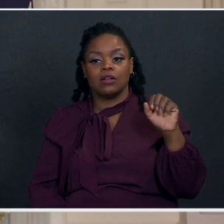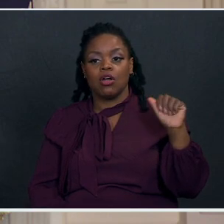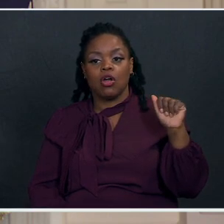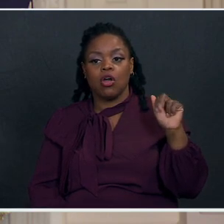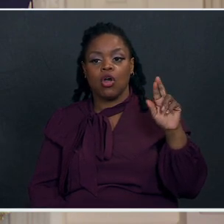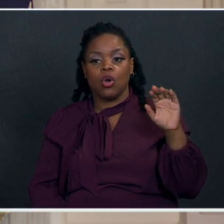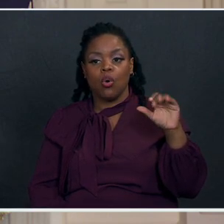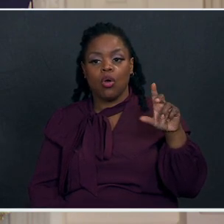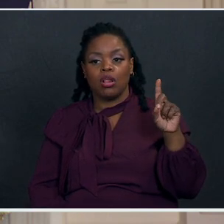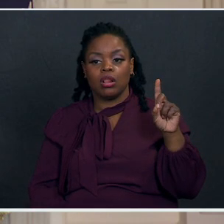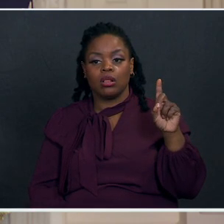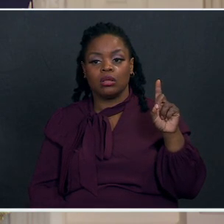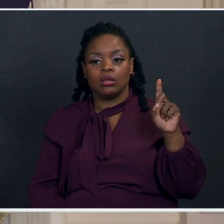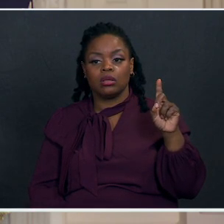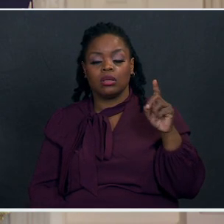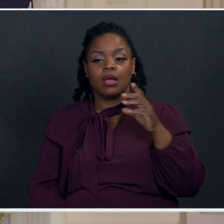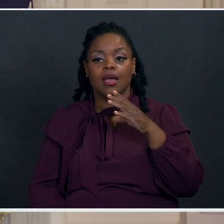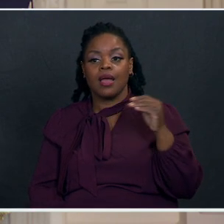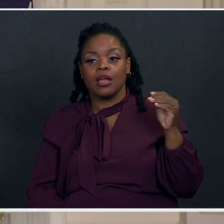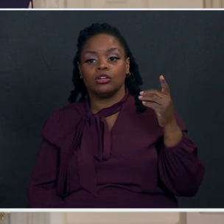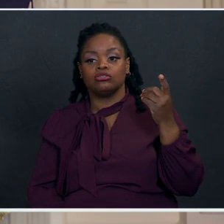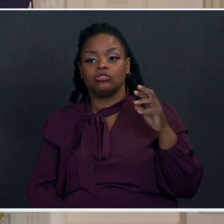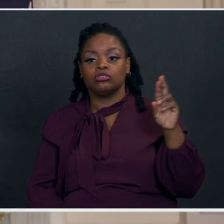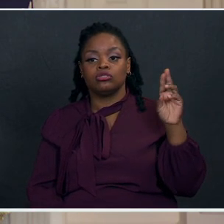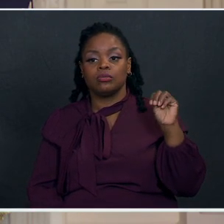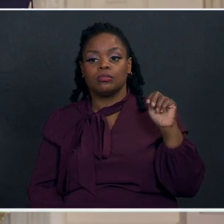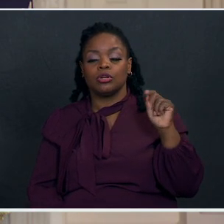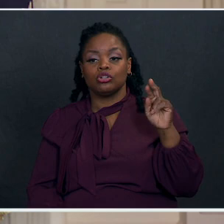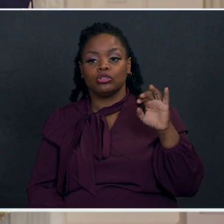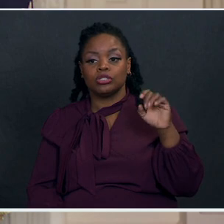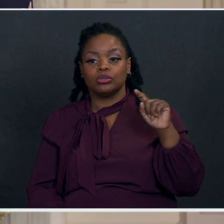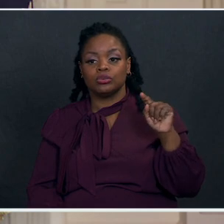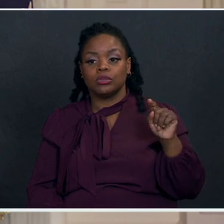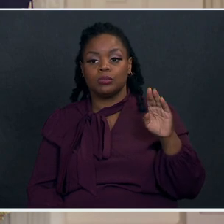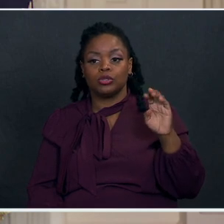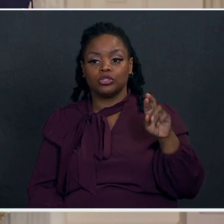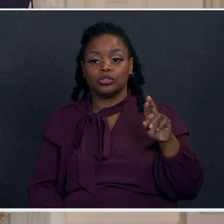to co-chair the President's Council of Advisors on Science and Technology -- so-called "PCAST" --